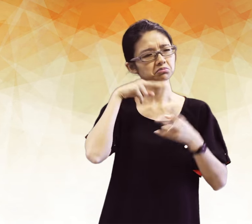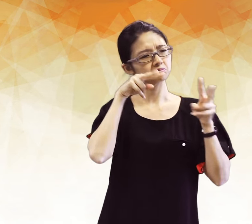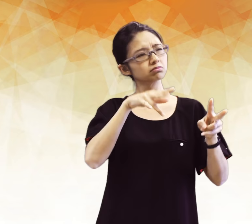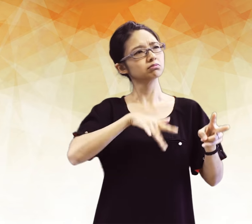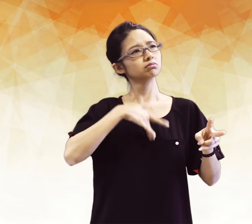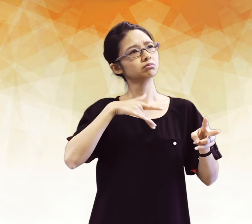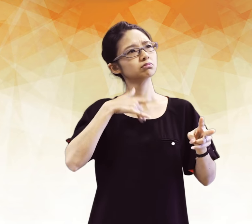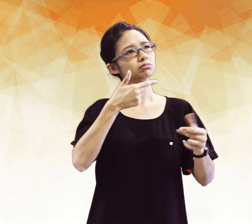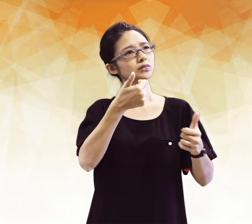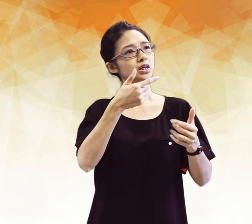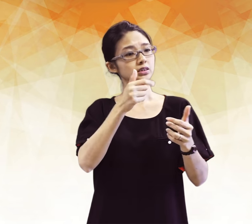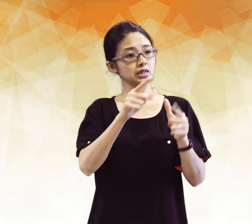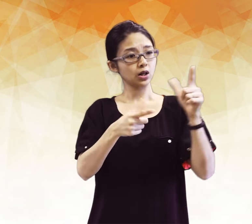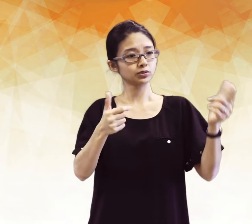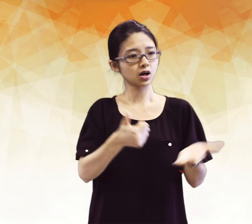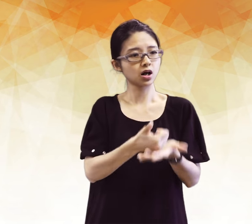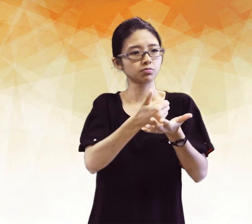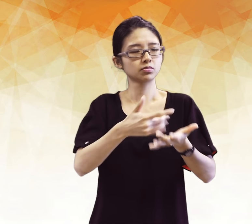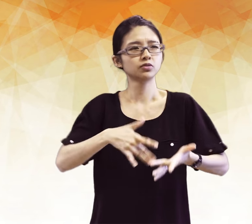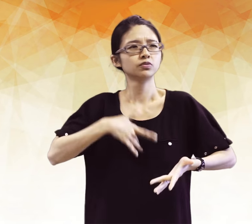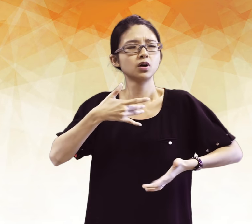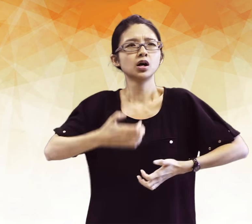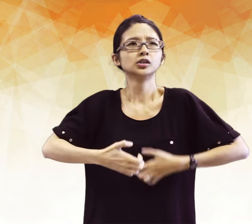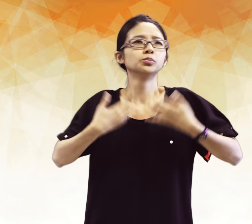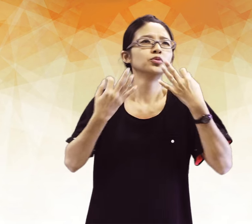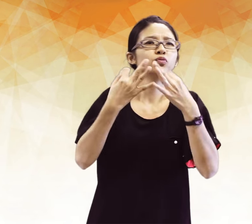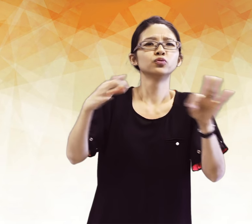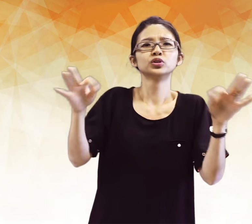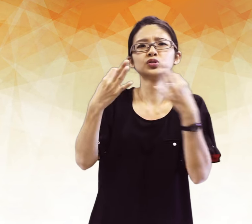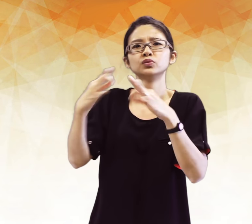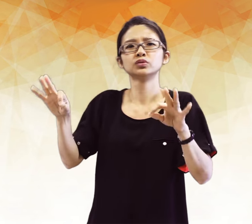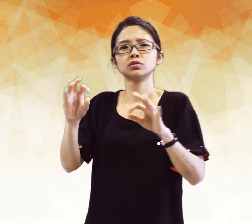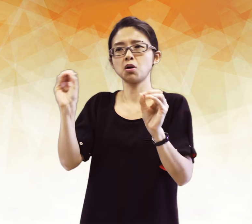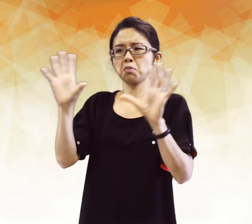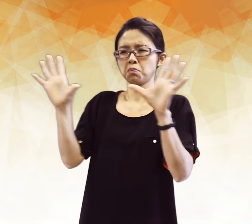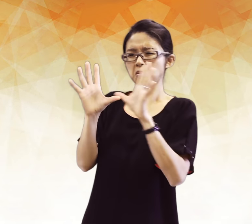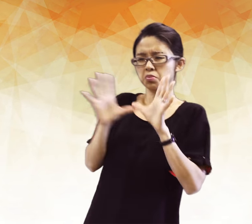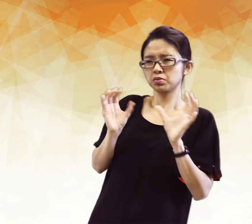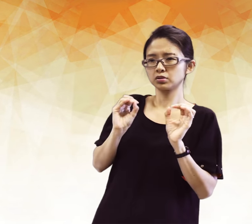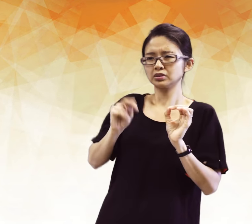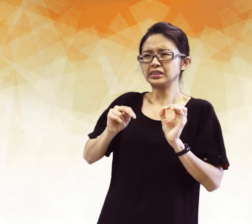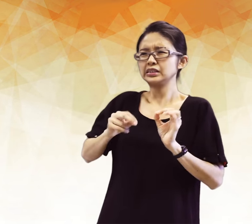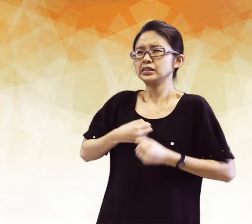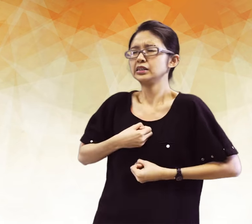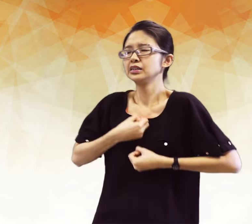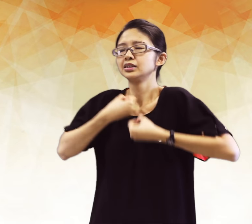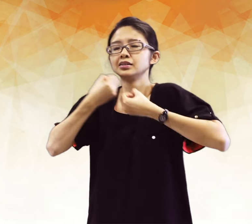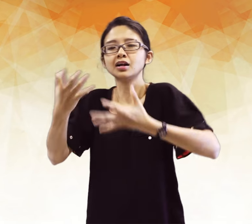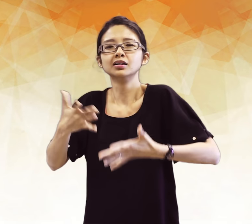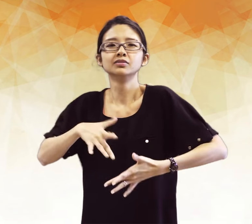In my opinion, sign language helps everyone to express freely. There is no barrier to our freedom of self-expression.